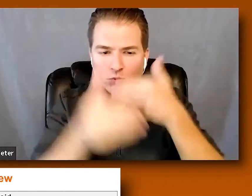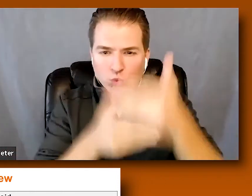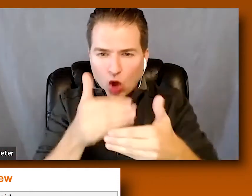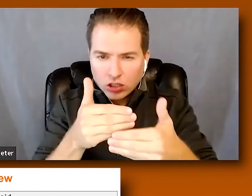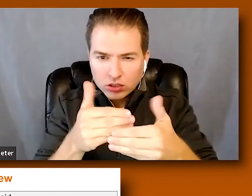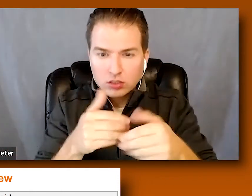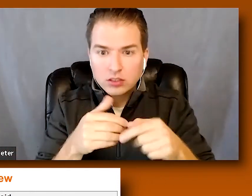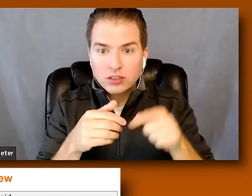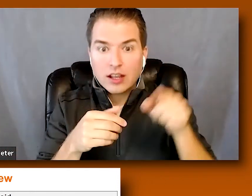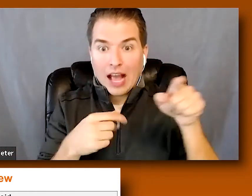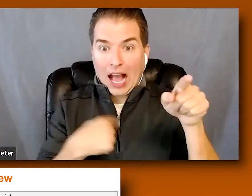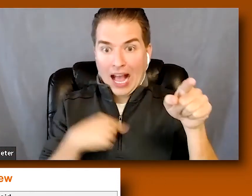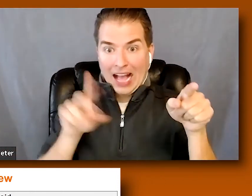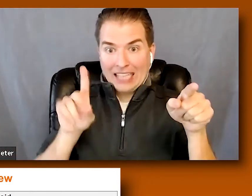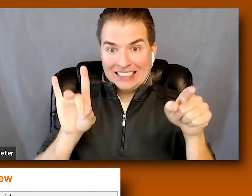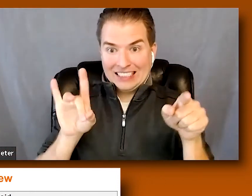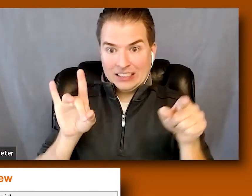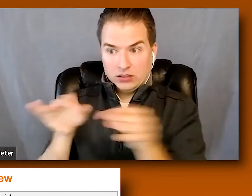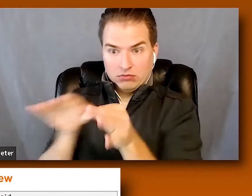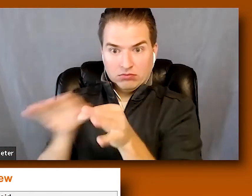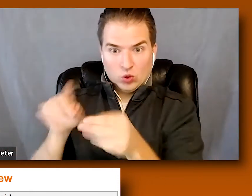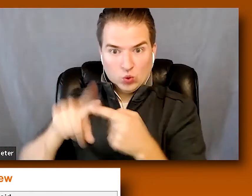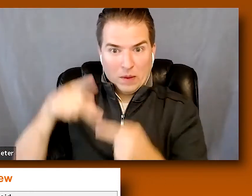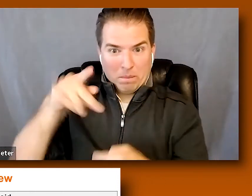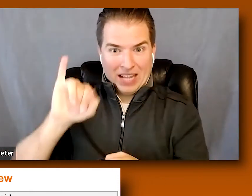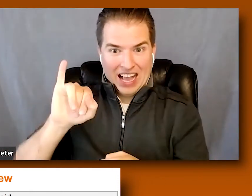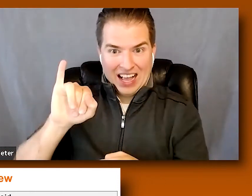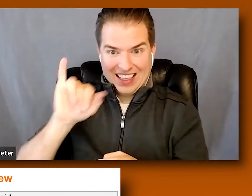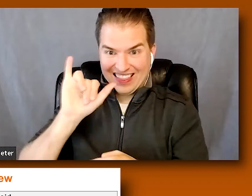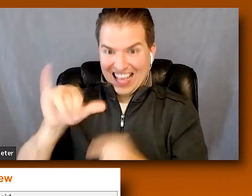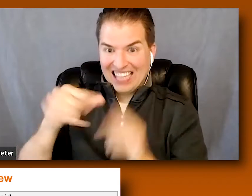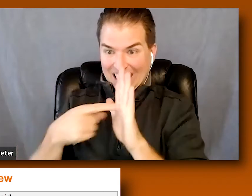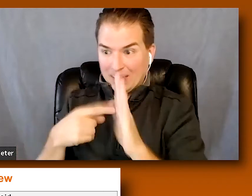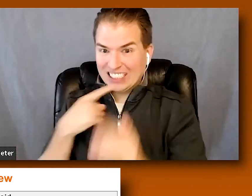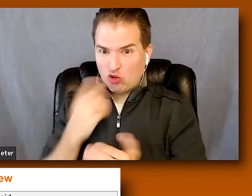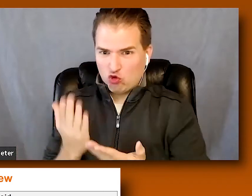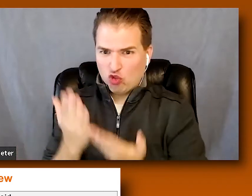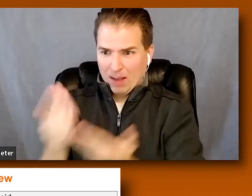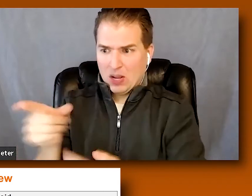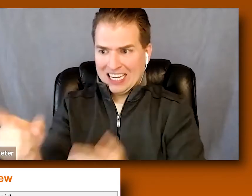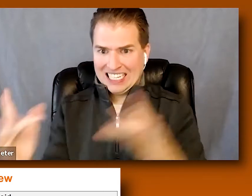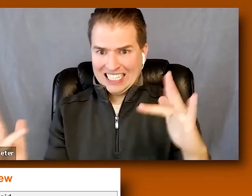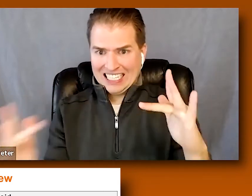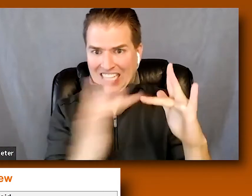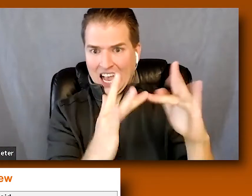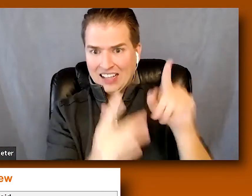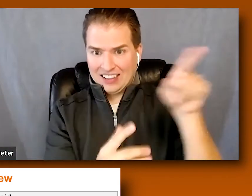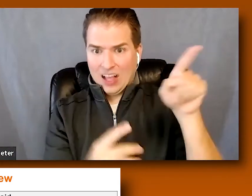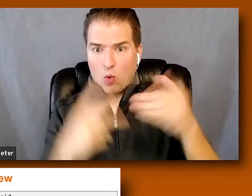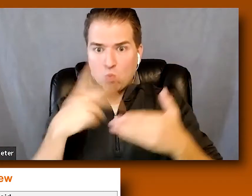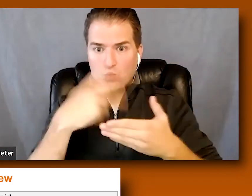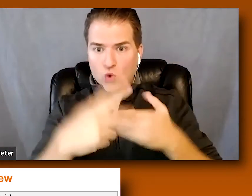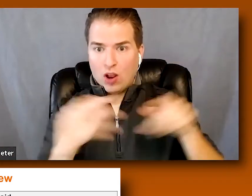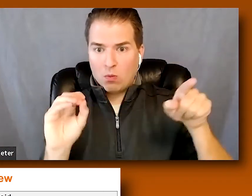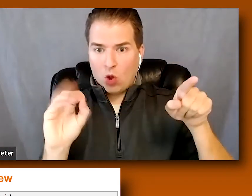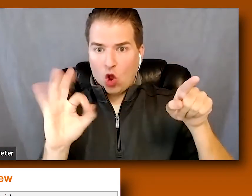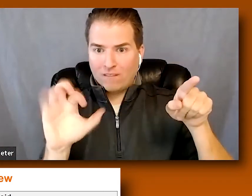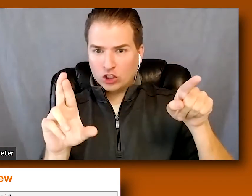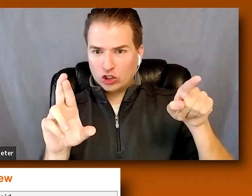and I advised the P.I. that they needed to reach out to the program officer to make sure that that's what they were looking for.